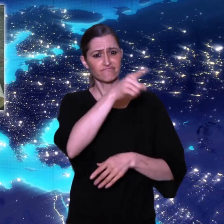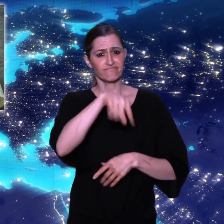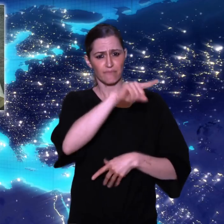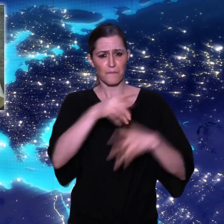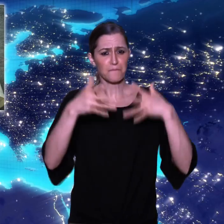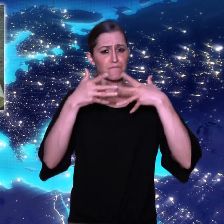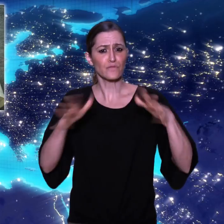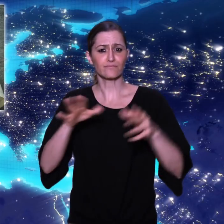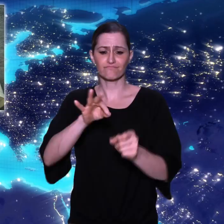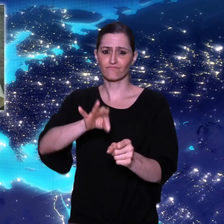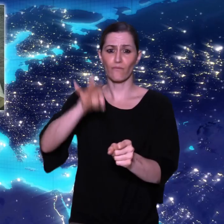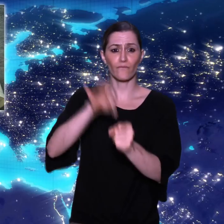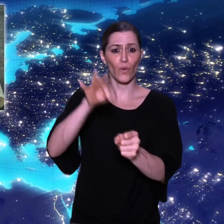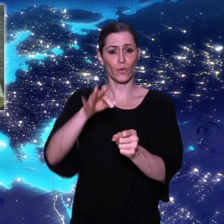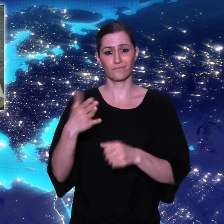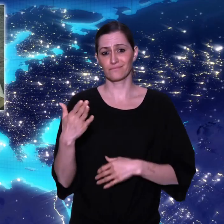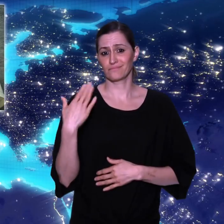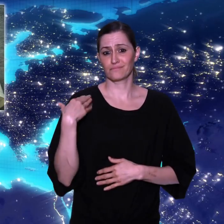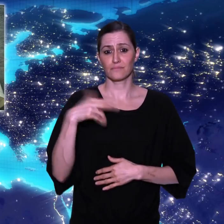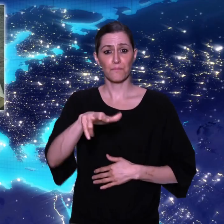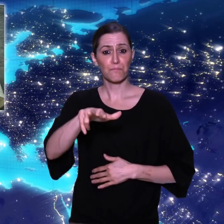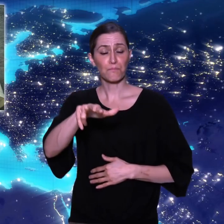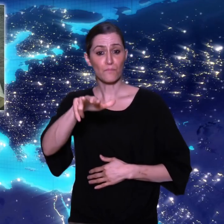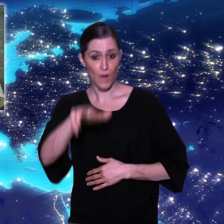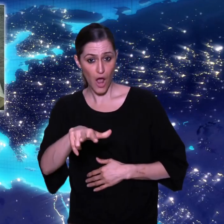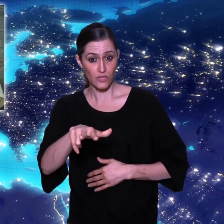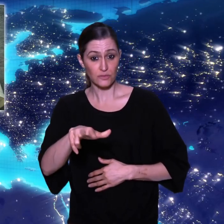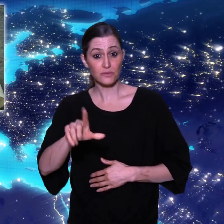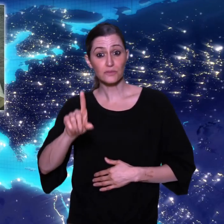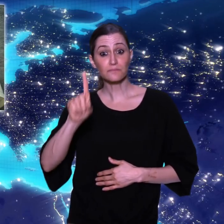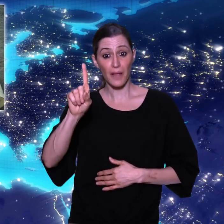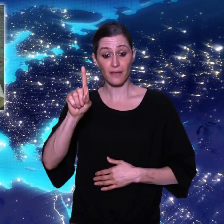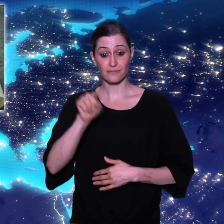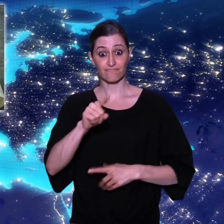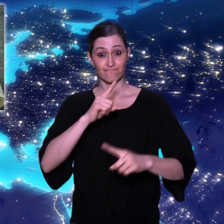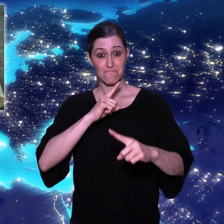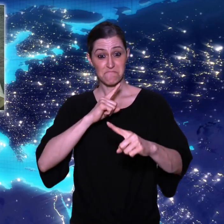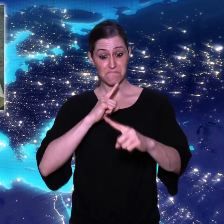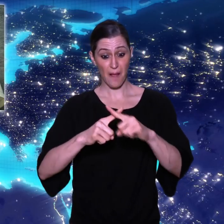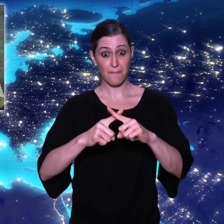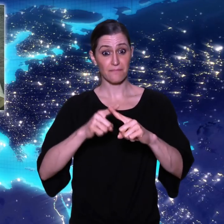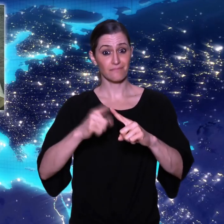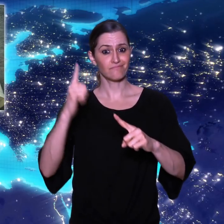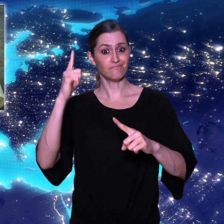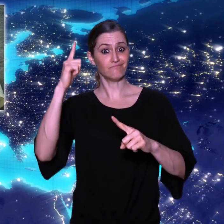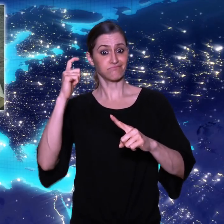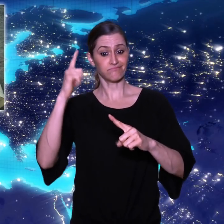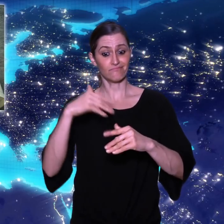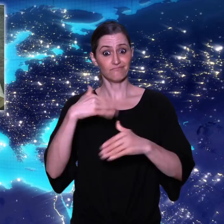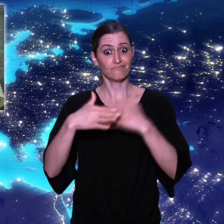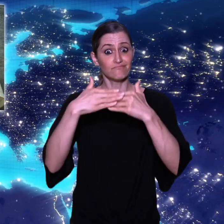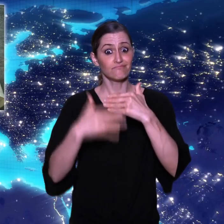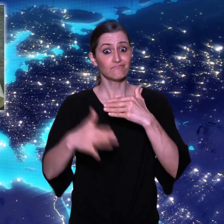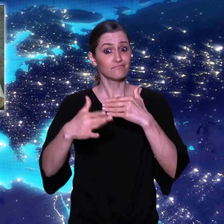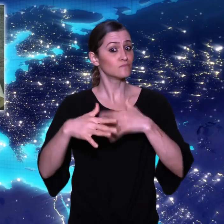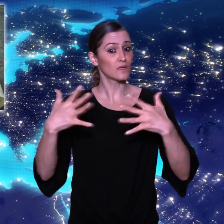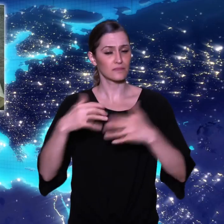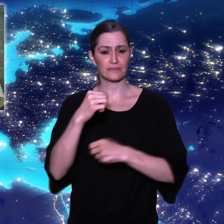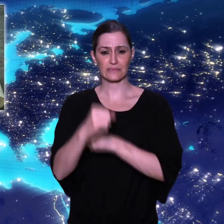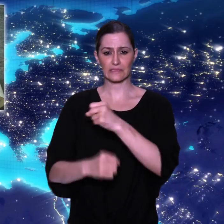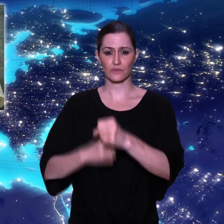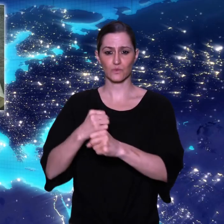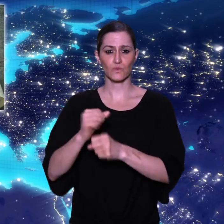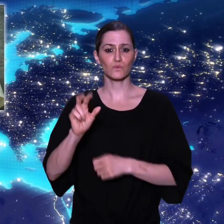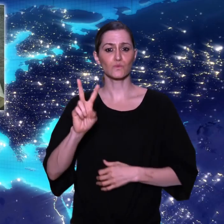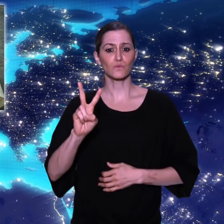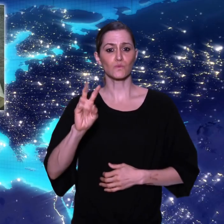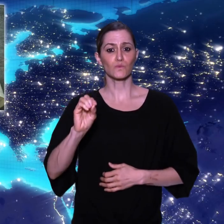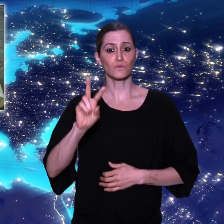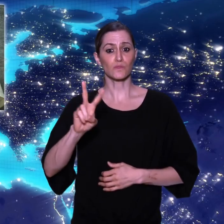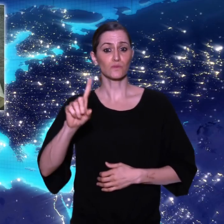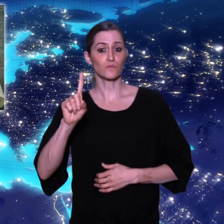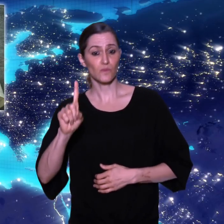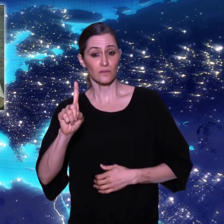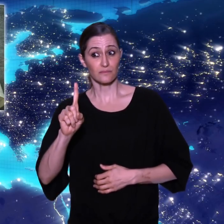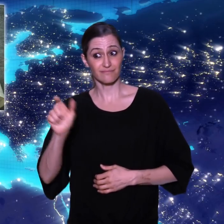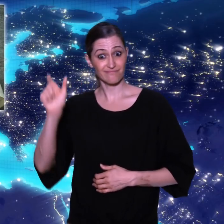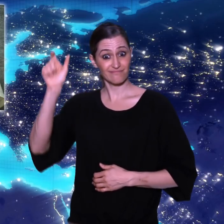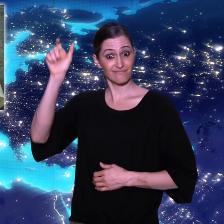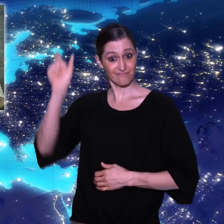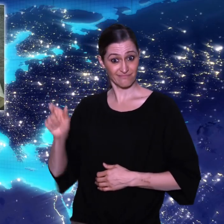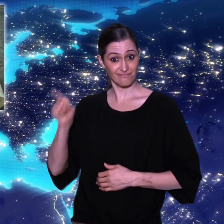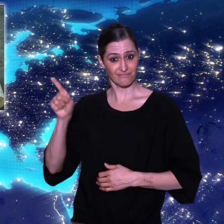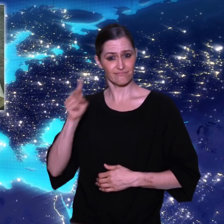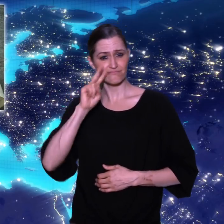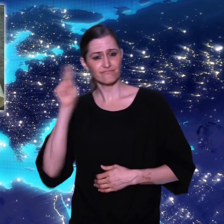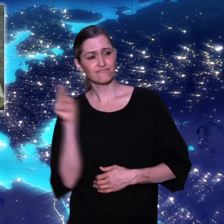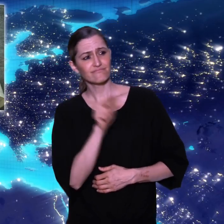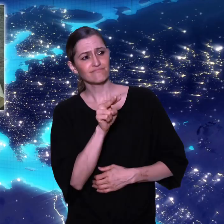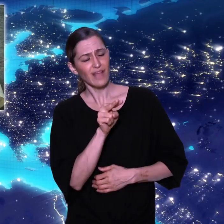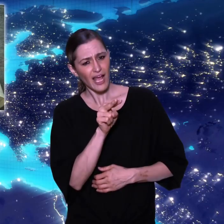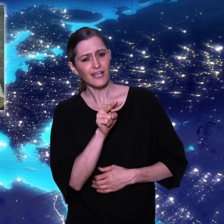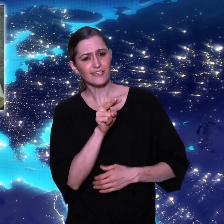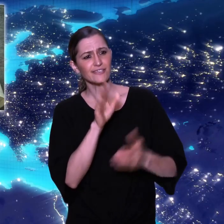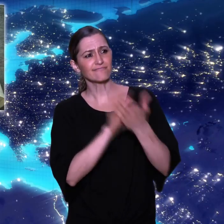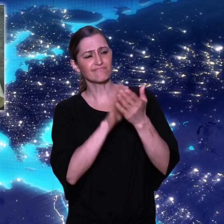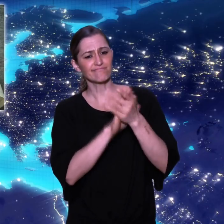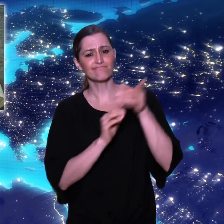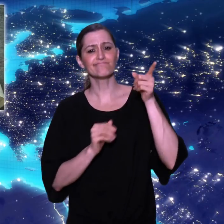voted for a continent-wide ban on single-use plastics